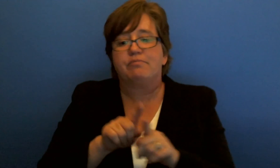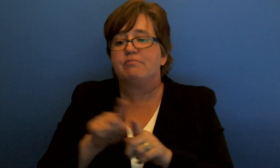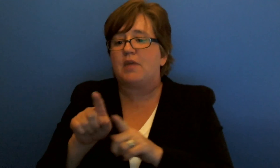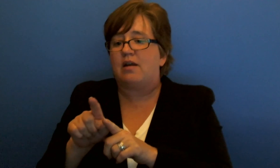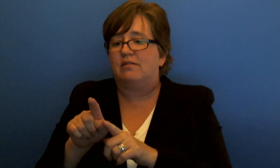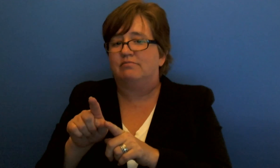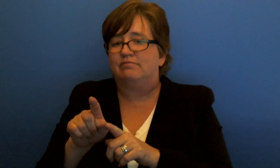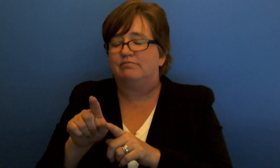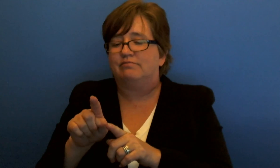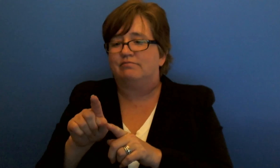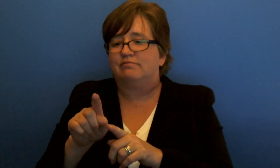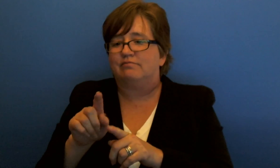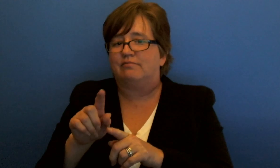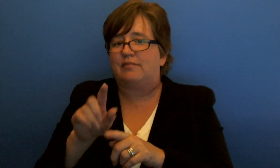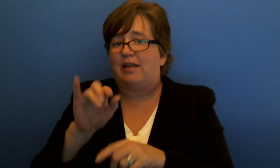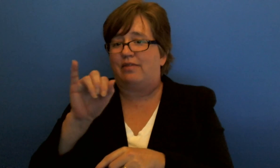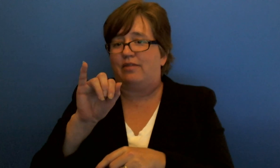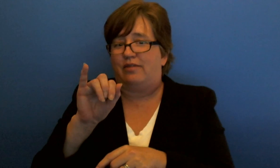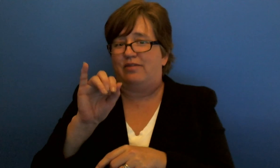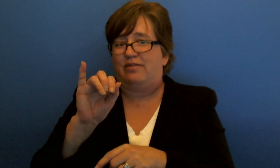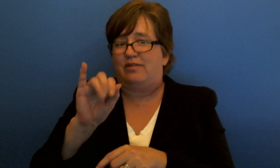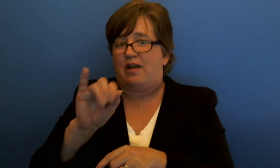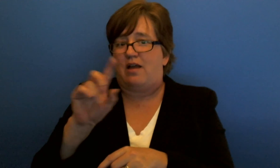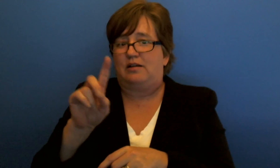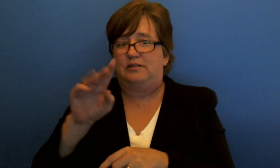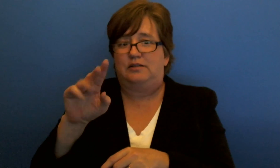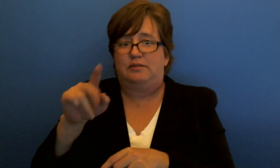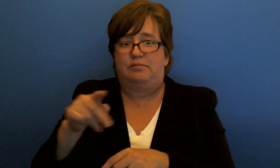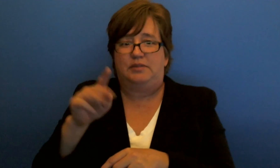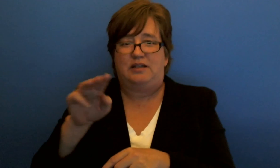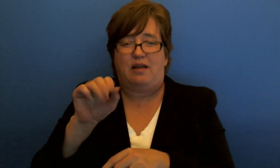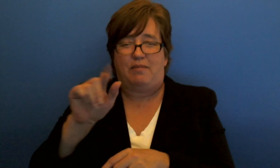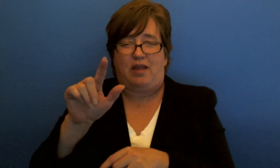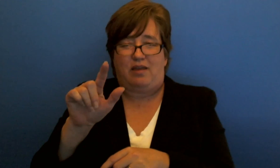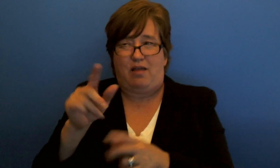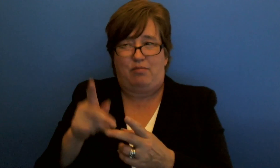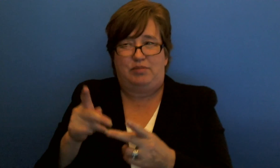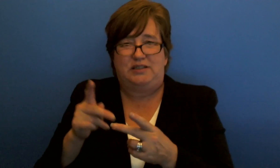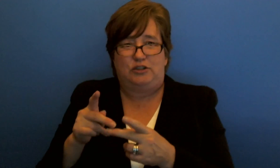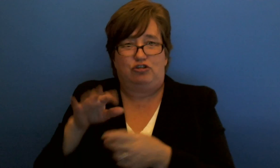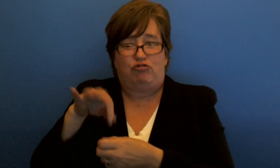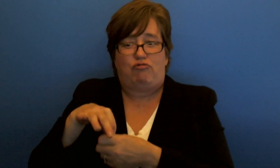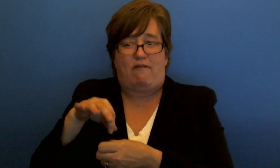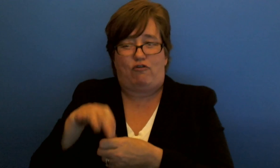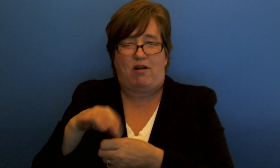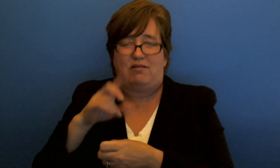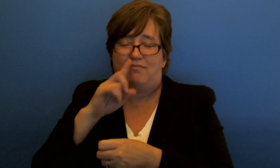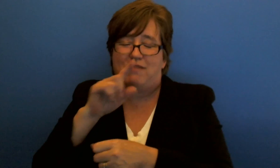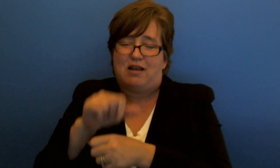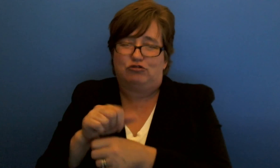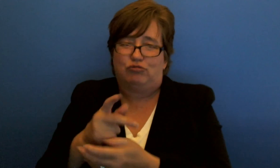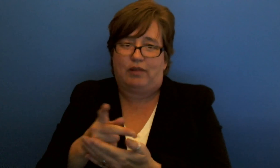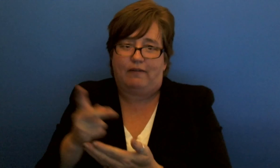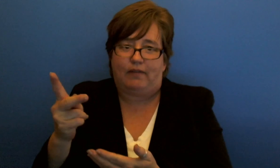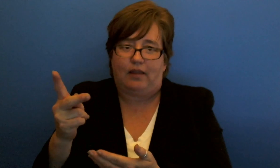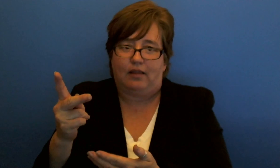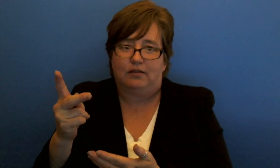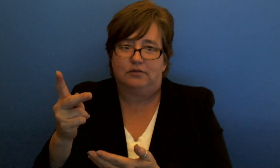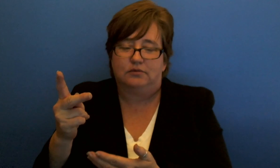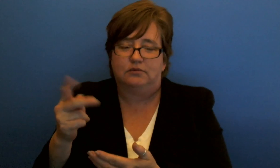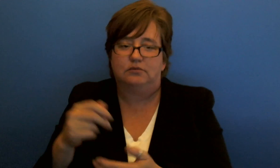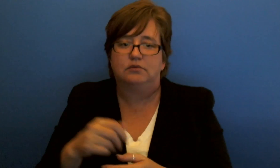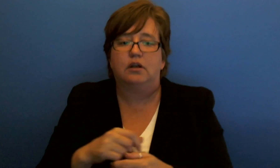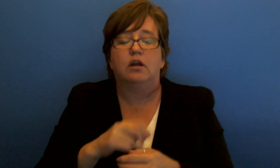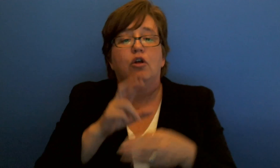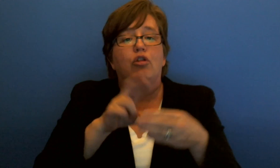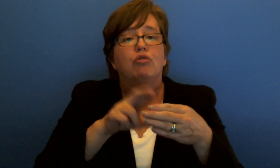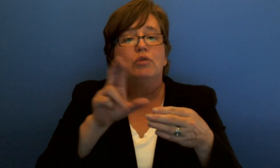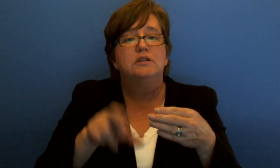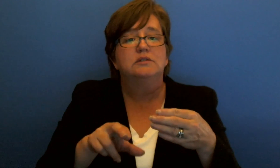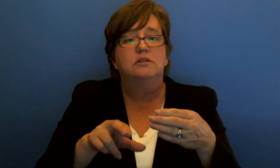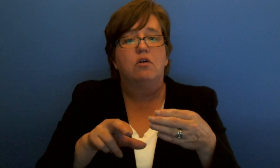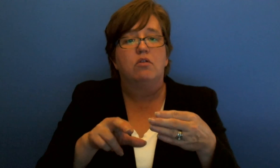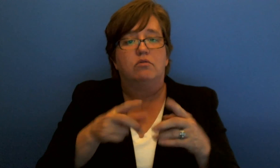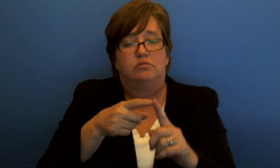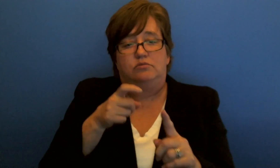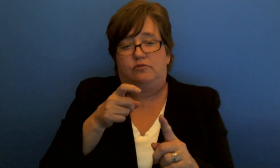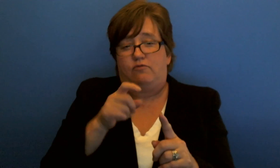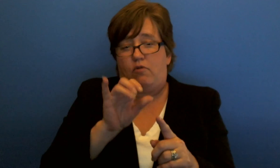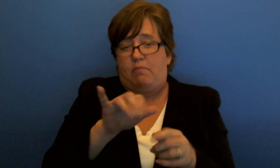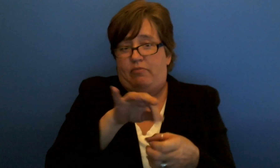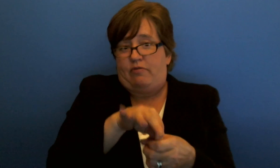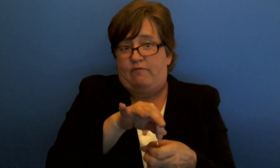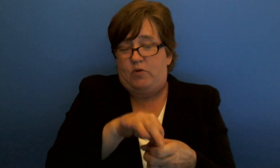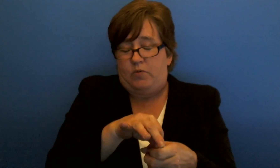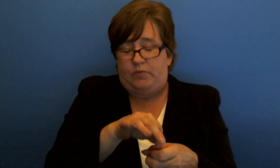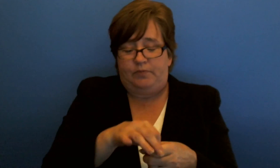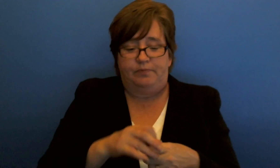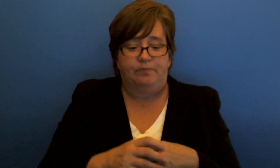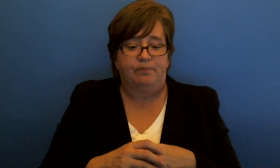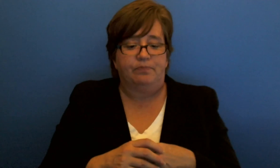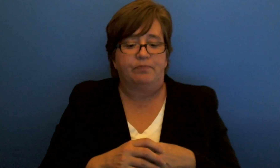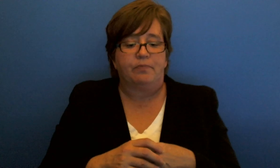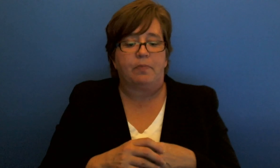The IDP MAL bylaws referendum actually failed. The results from the vote are as follows: